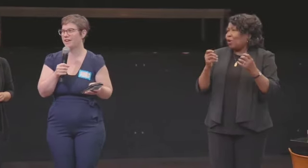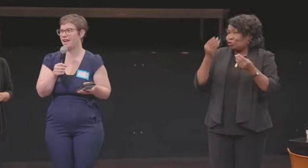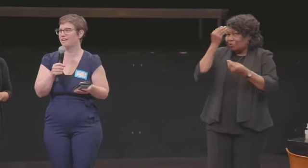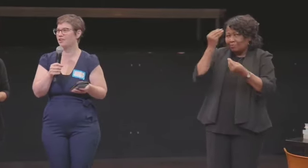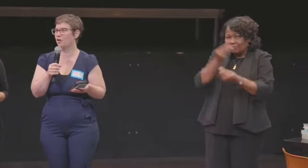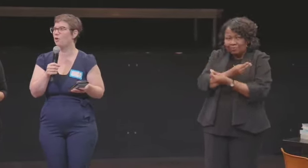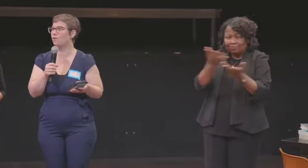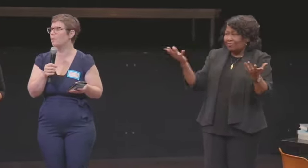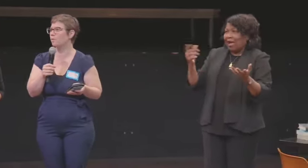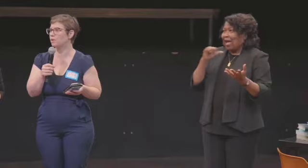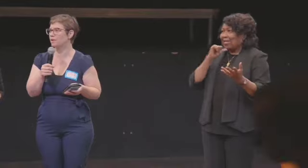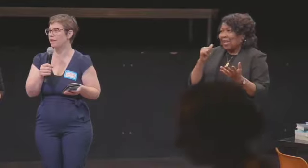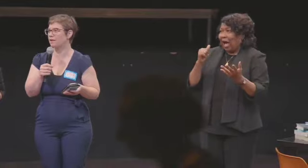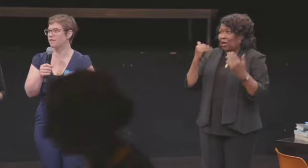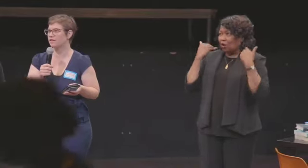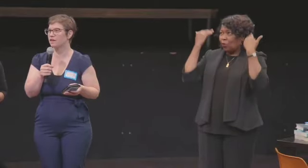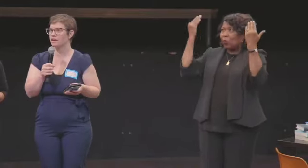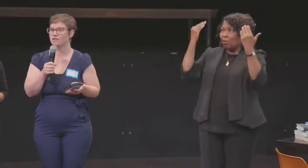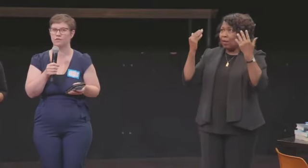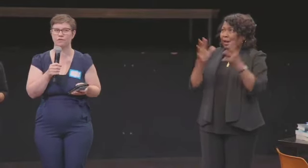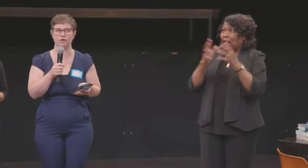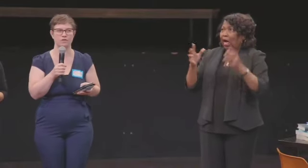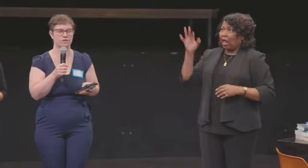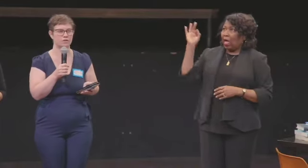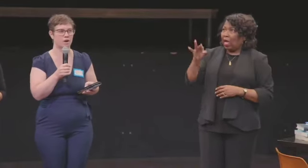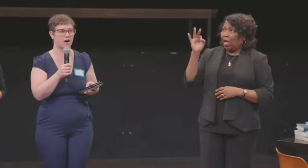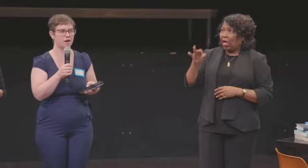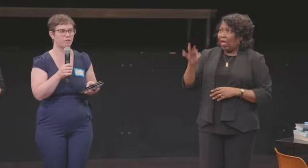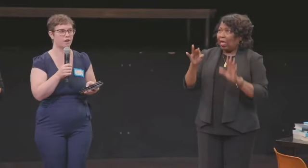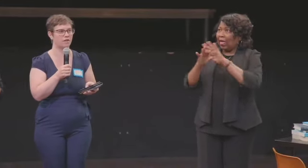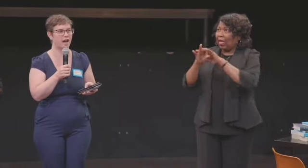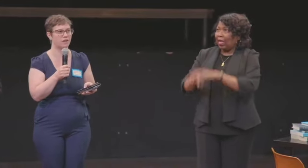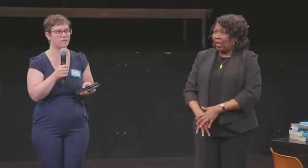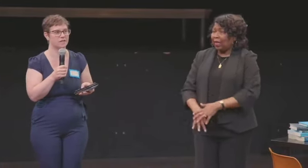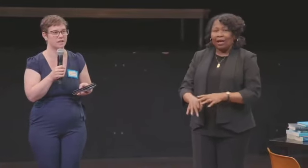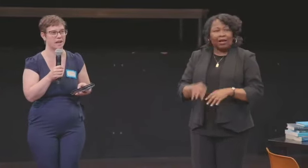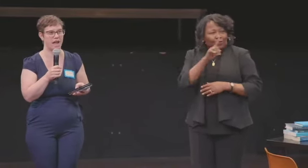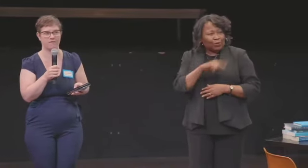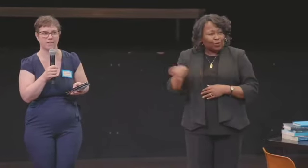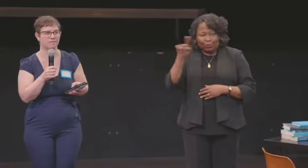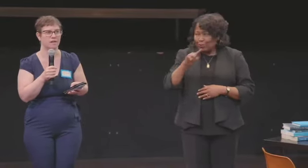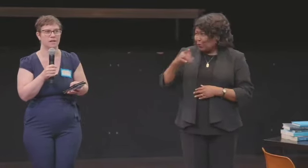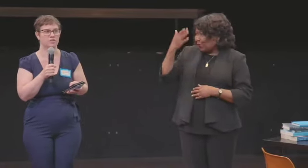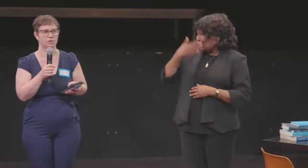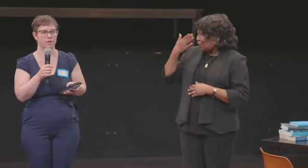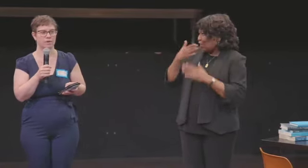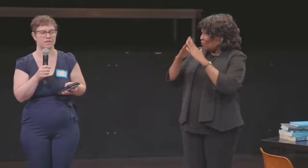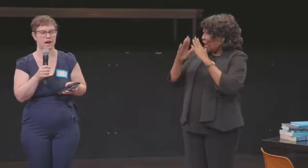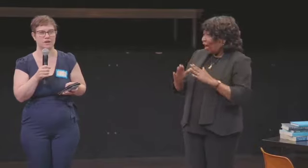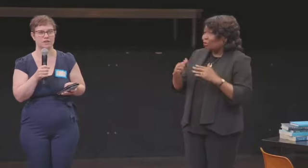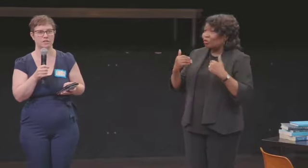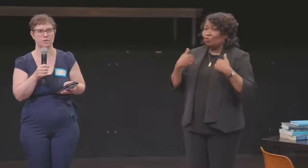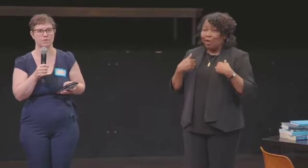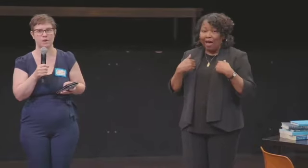and not, you know, overwhelm you with a lot of things. So for those who are front of house and having interpreters, hiring interpreters,